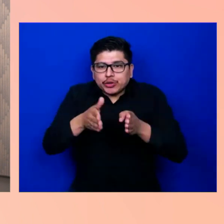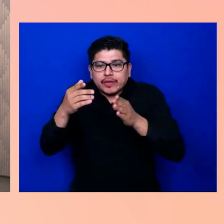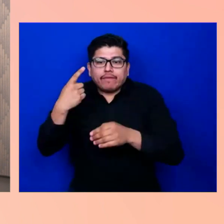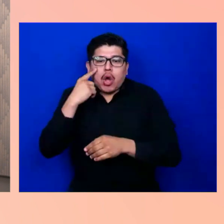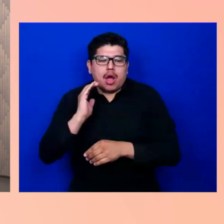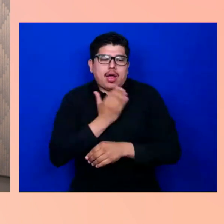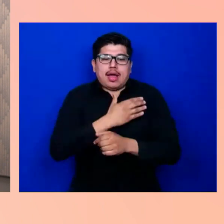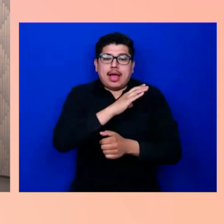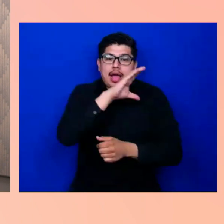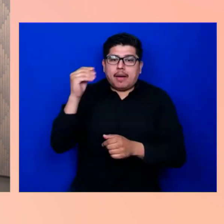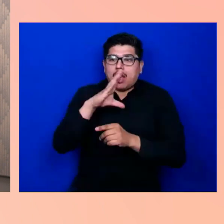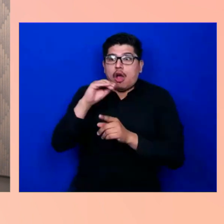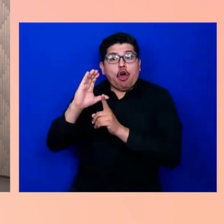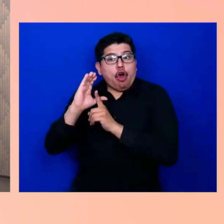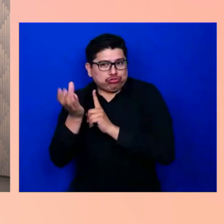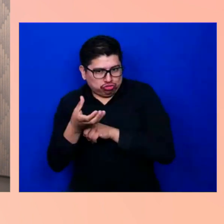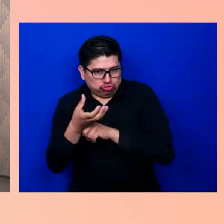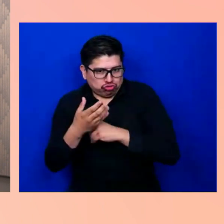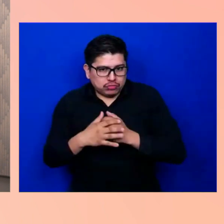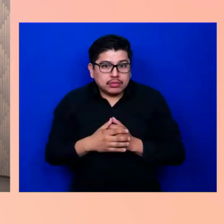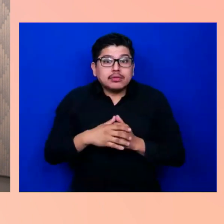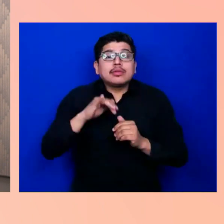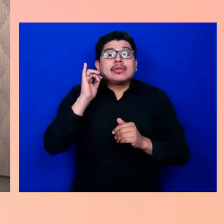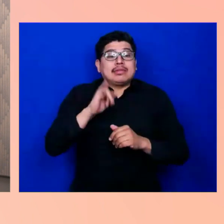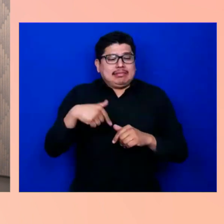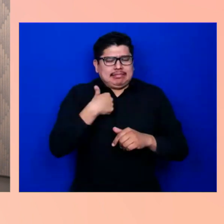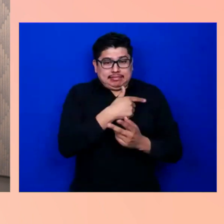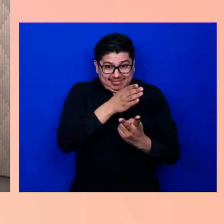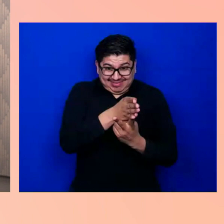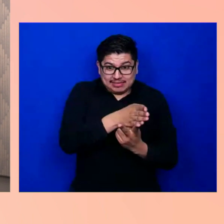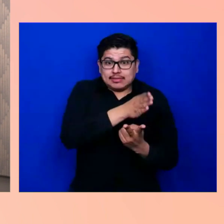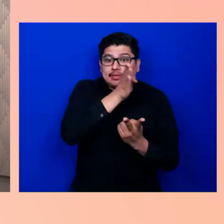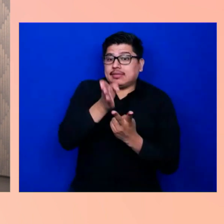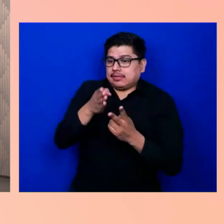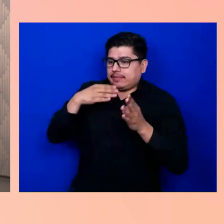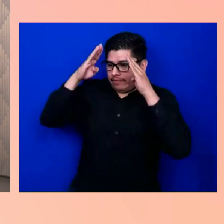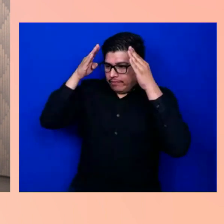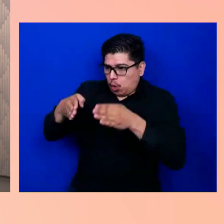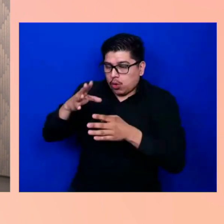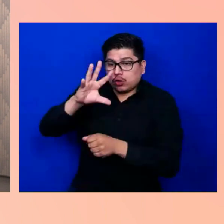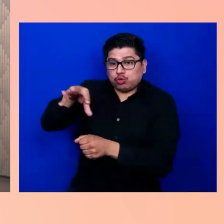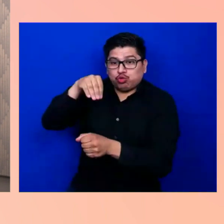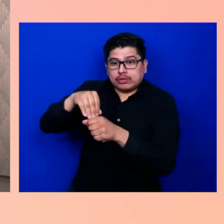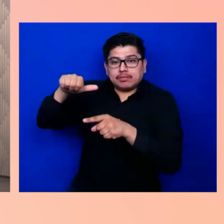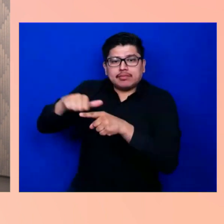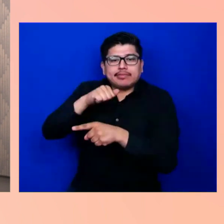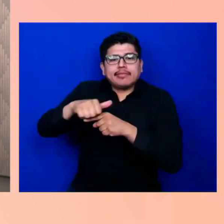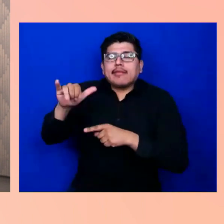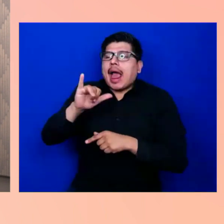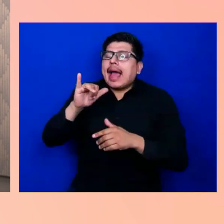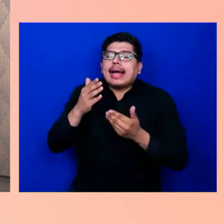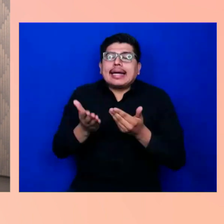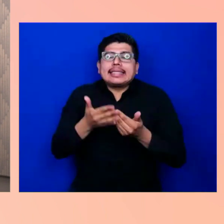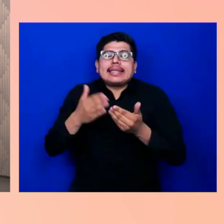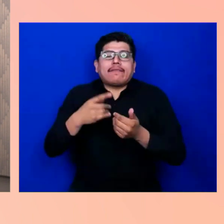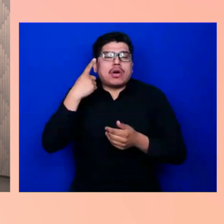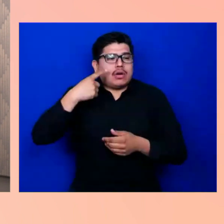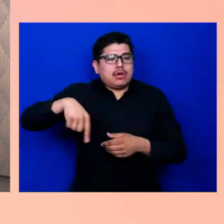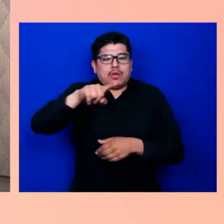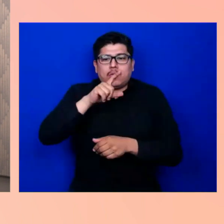We also focus on inclusive practices like making it easy for candidates to ask for accommodations for an interview,